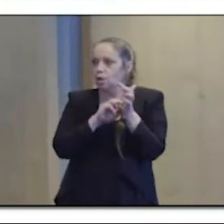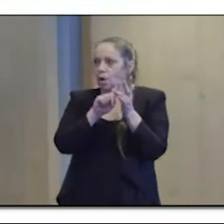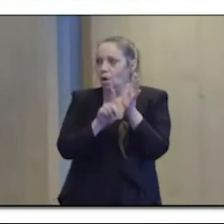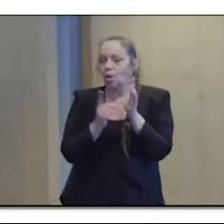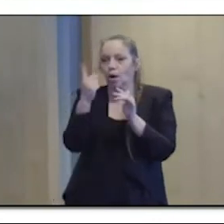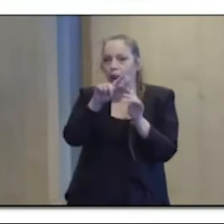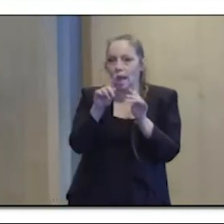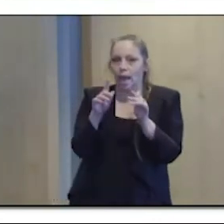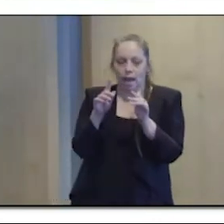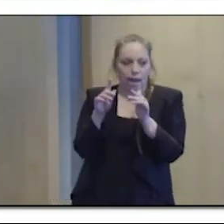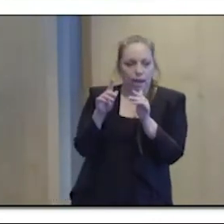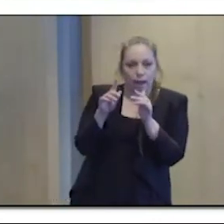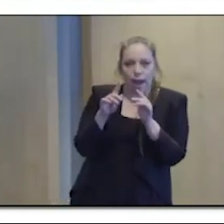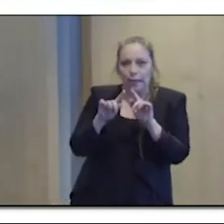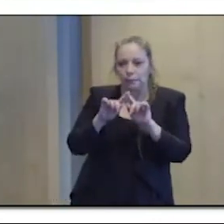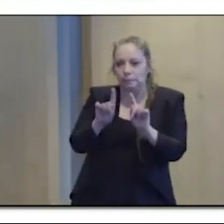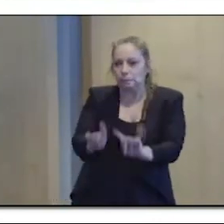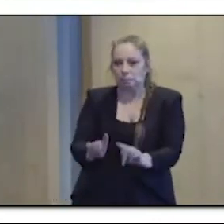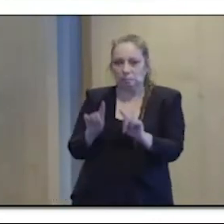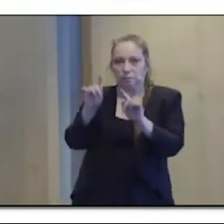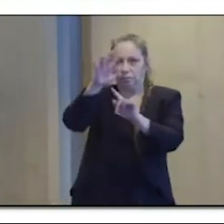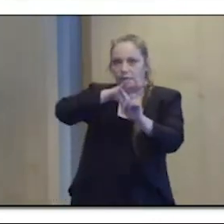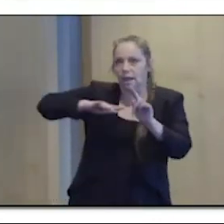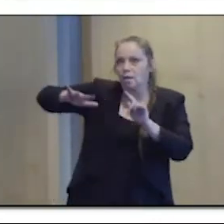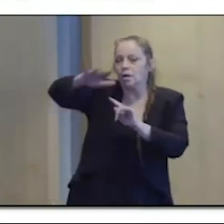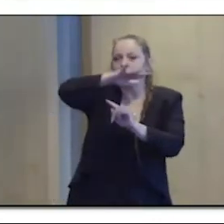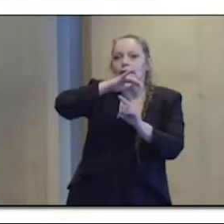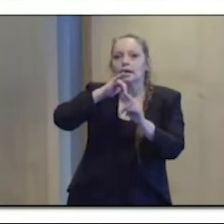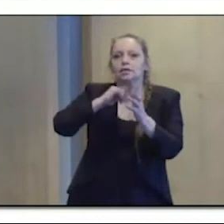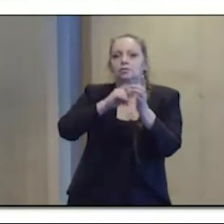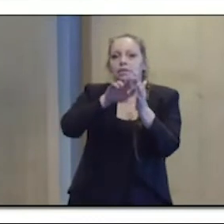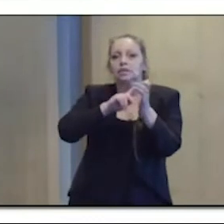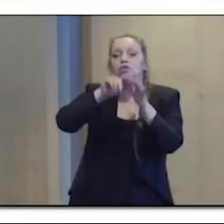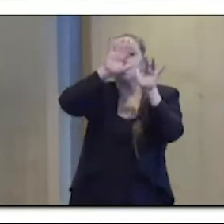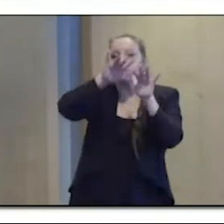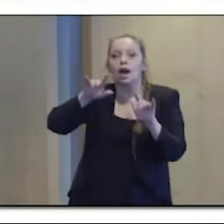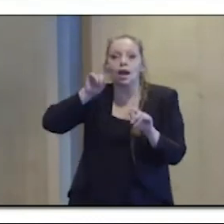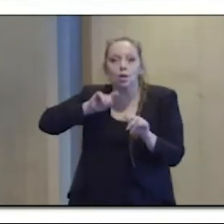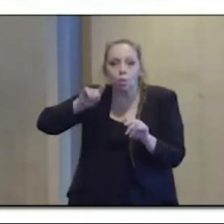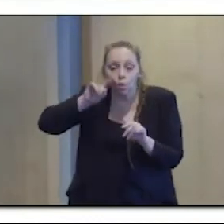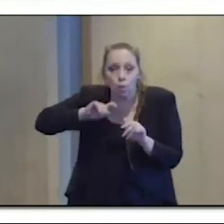suite of other atmospheric species including rainwater chemistry, particle size and chemistry,